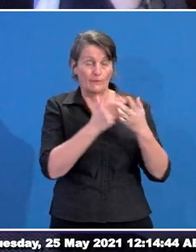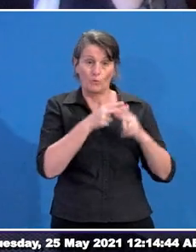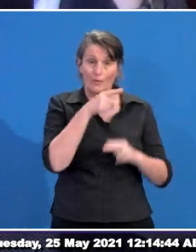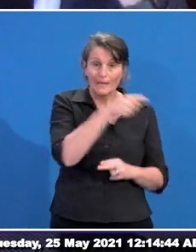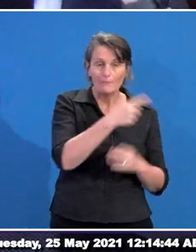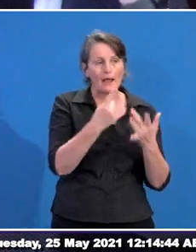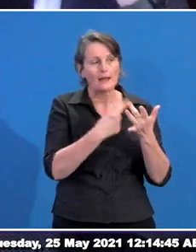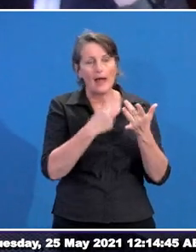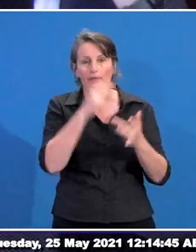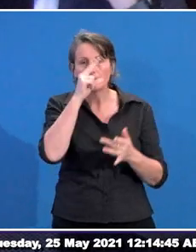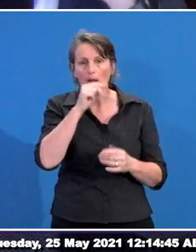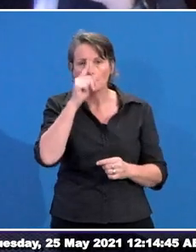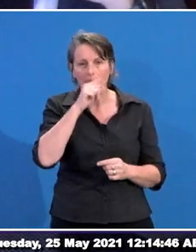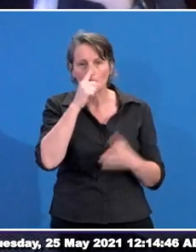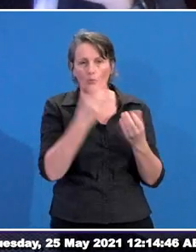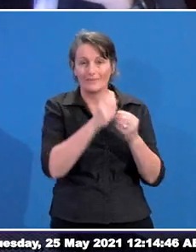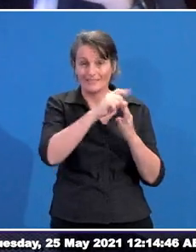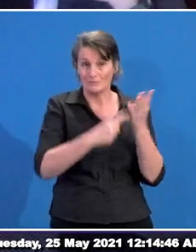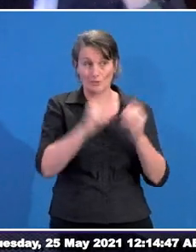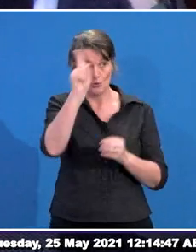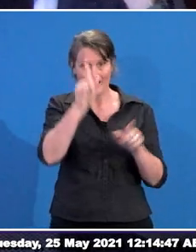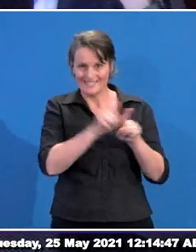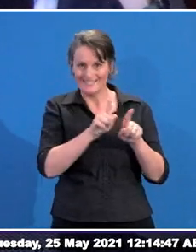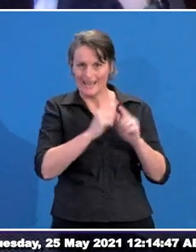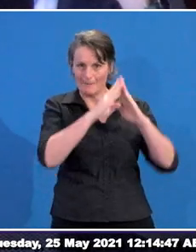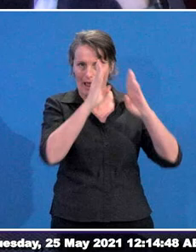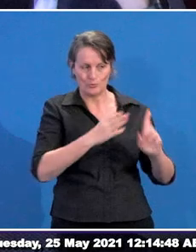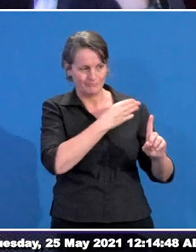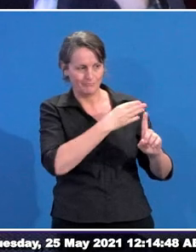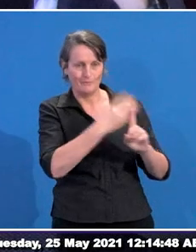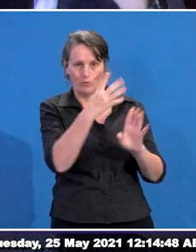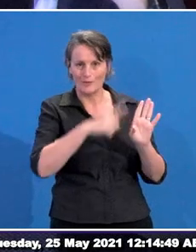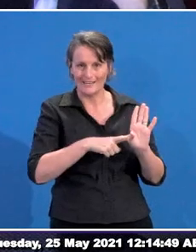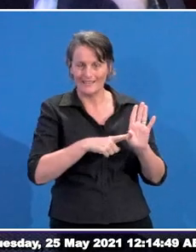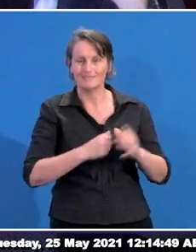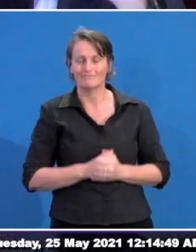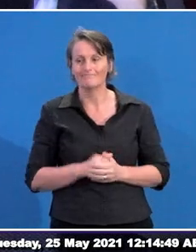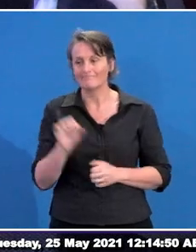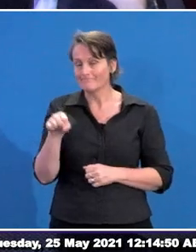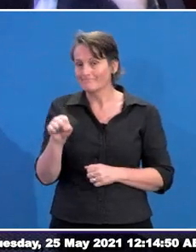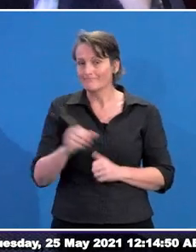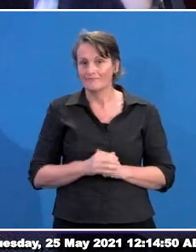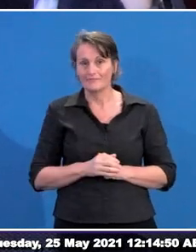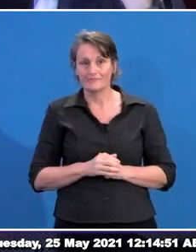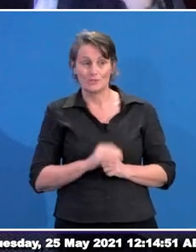and that's the house where he currently lives? That's right. And the house is not so far away from your home?